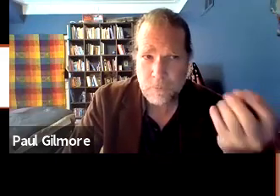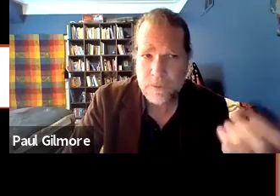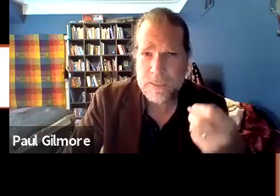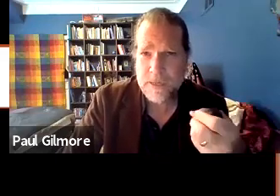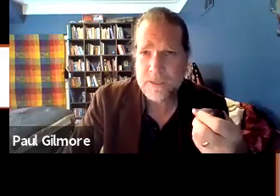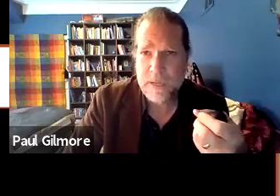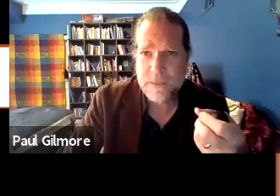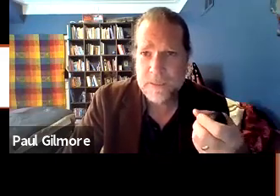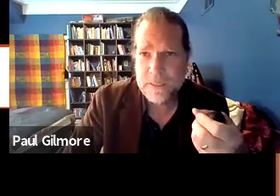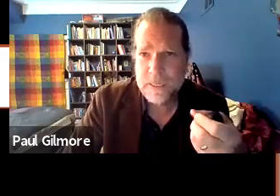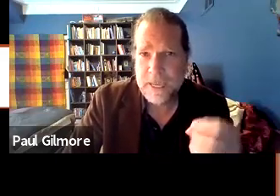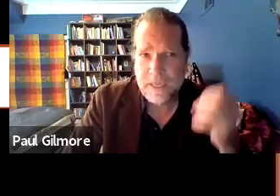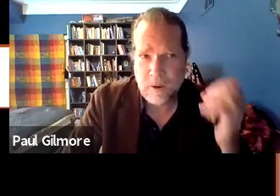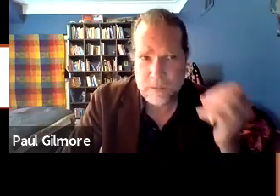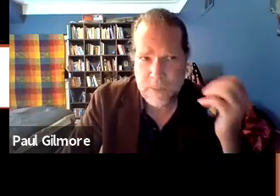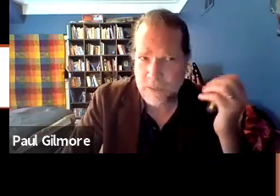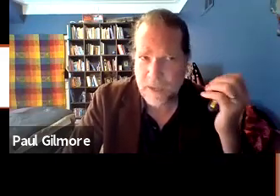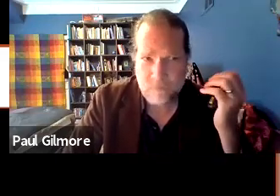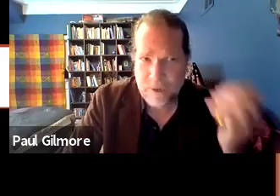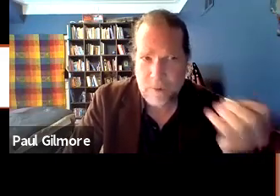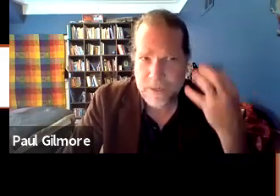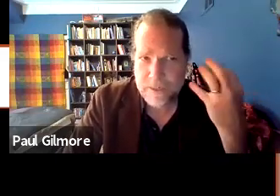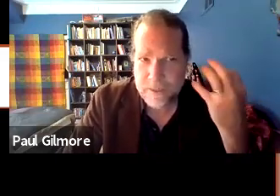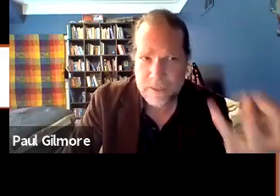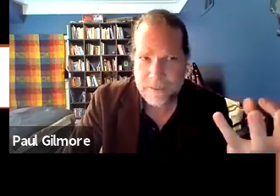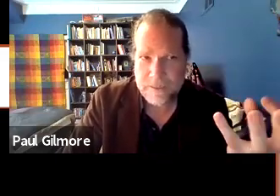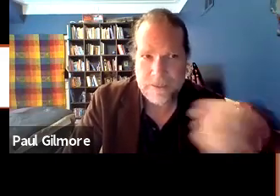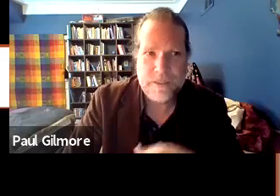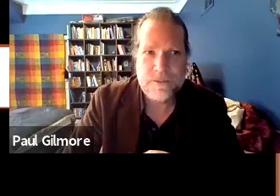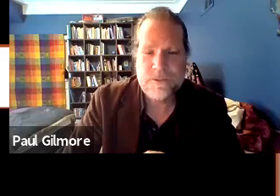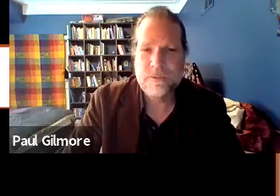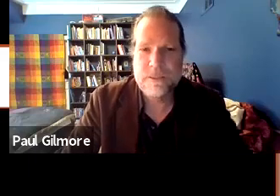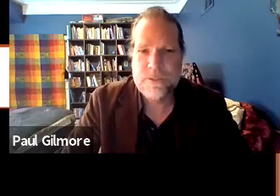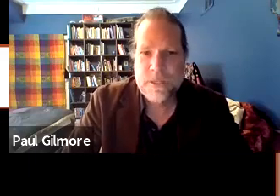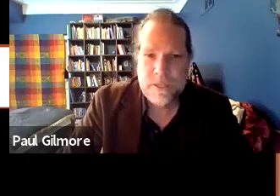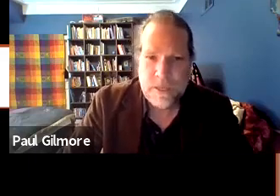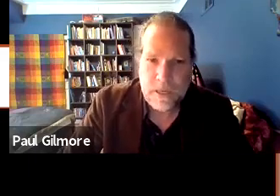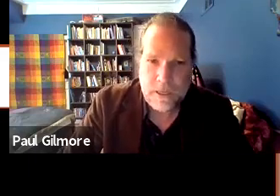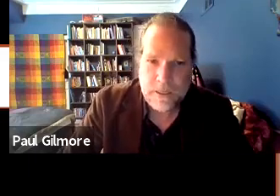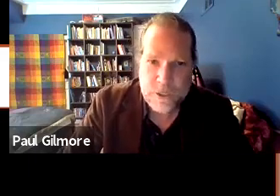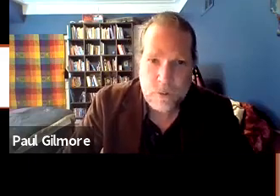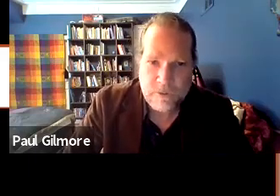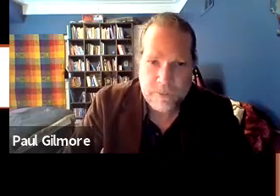when these acts are passed, and autumn and right away here, there is this issue over